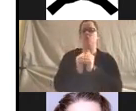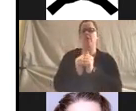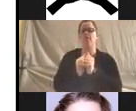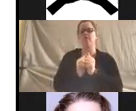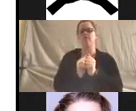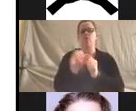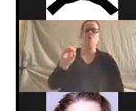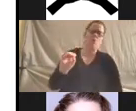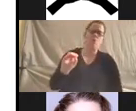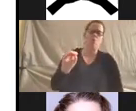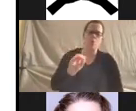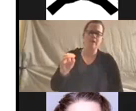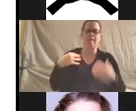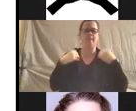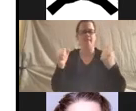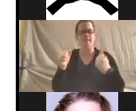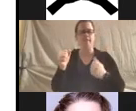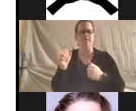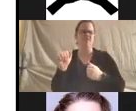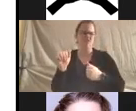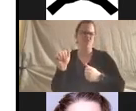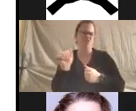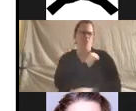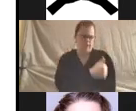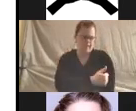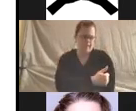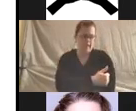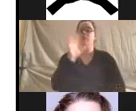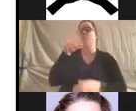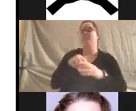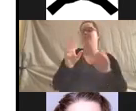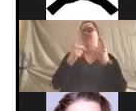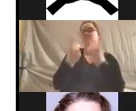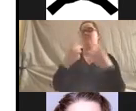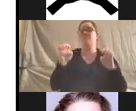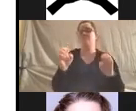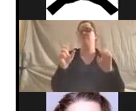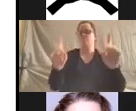but you know, that in the Oregon Department of Education, they did something similar,